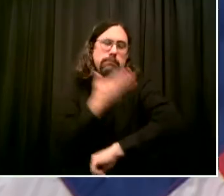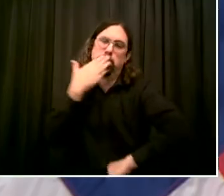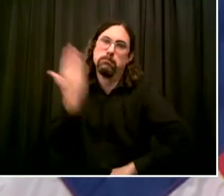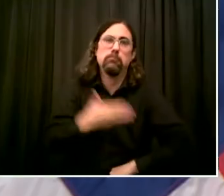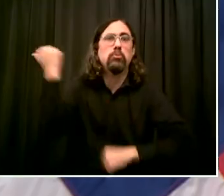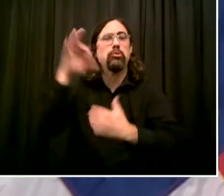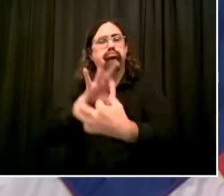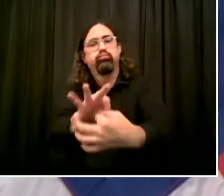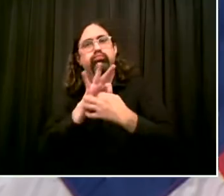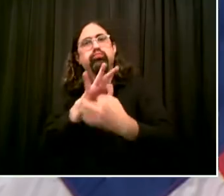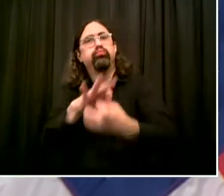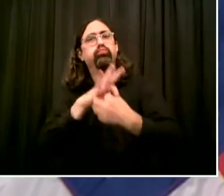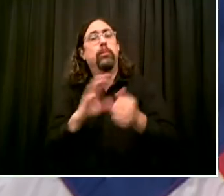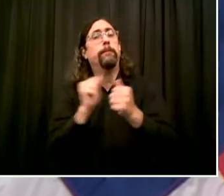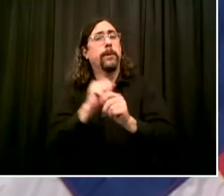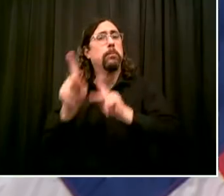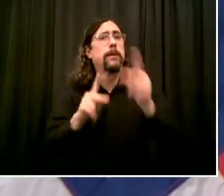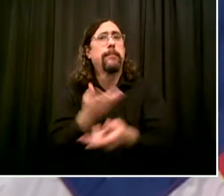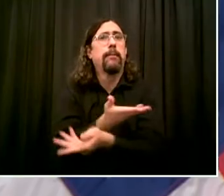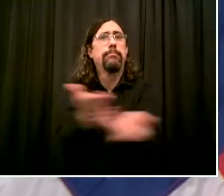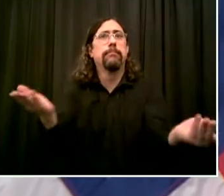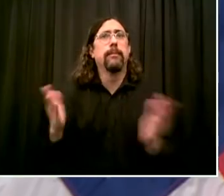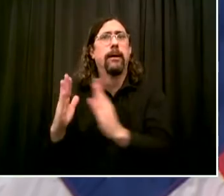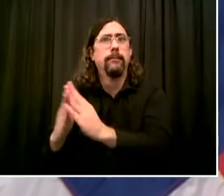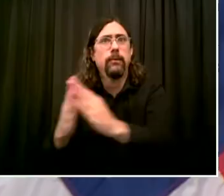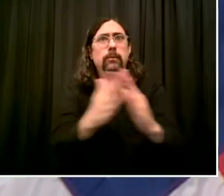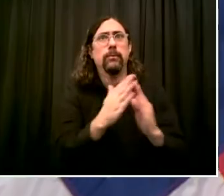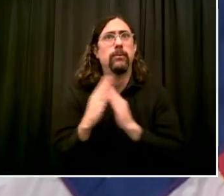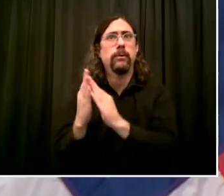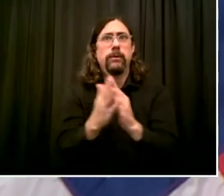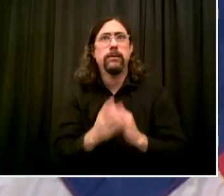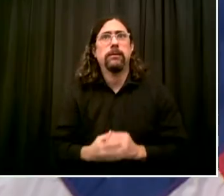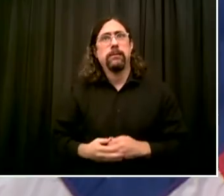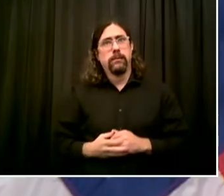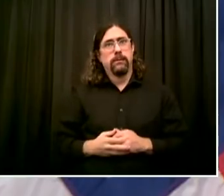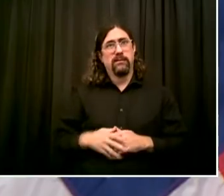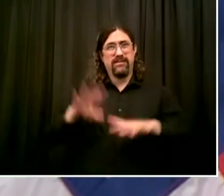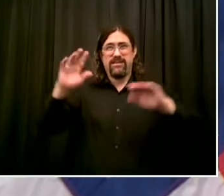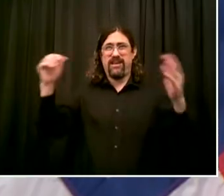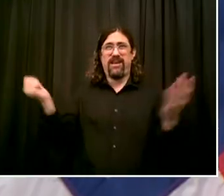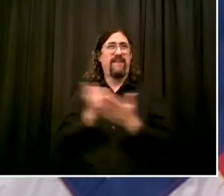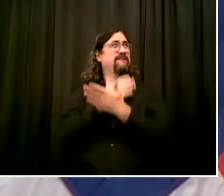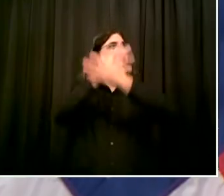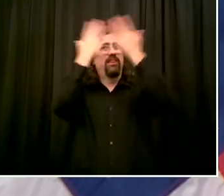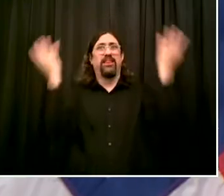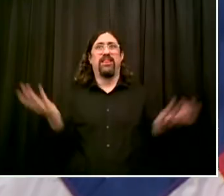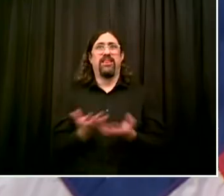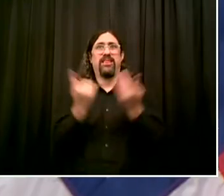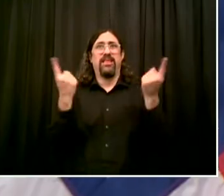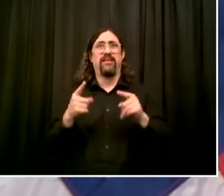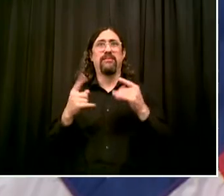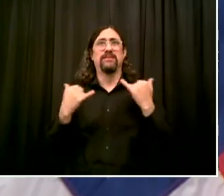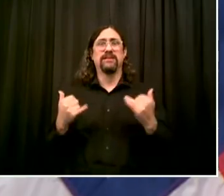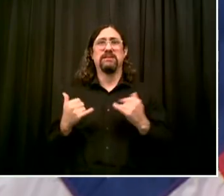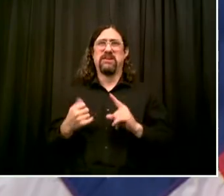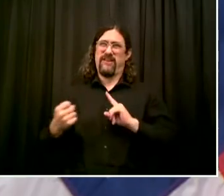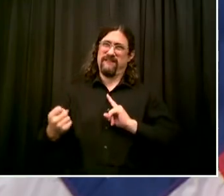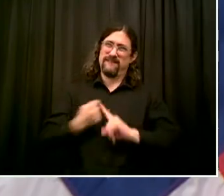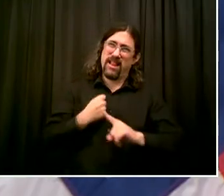INDIVIDUALS AND YOU TIE IT WITH COVID-1 9,